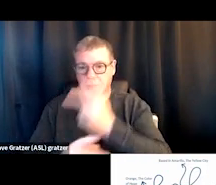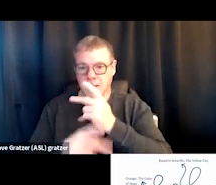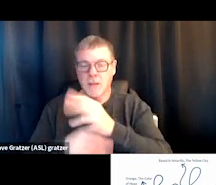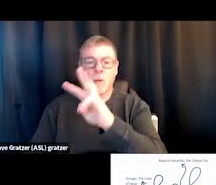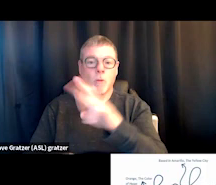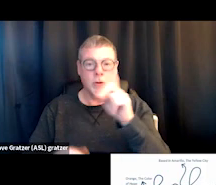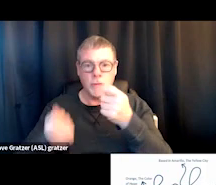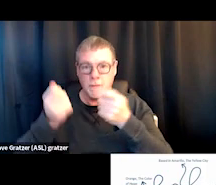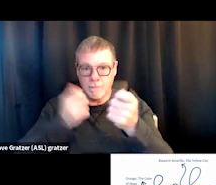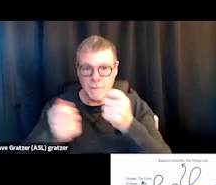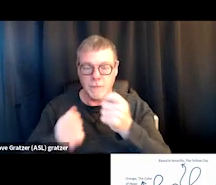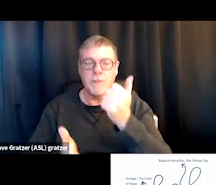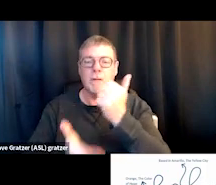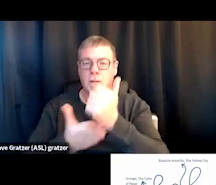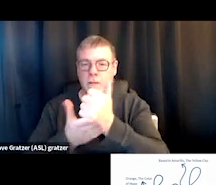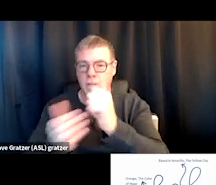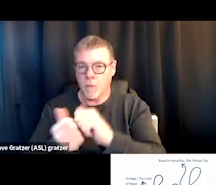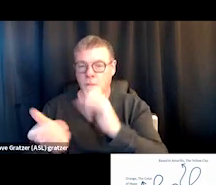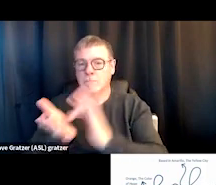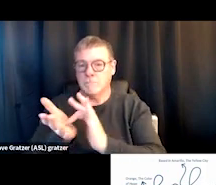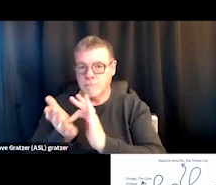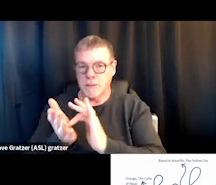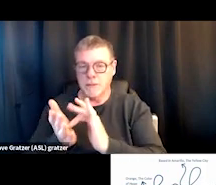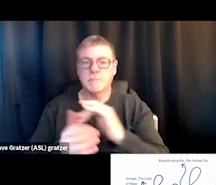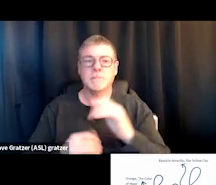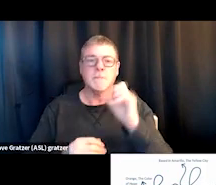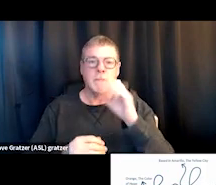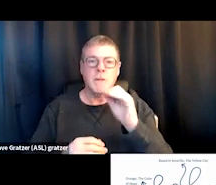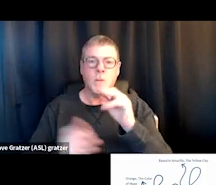and assistance with medication-assisted treatment, so the physicians will actually prescribe